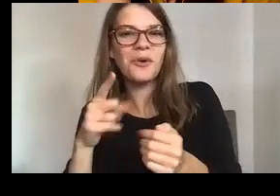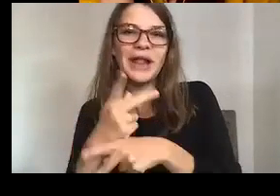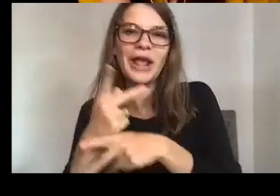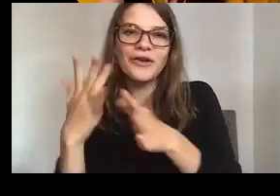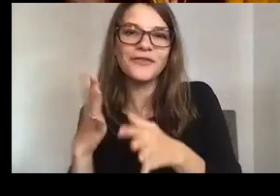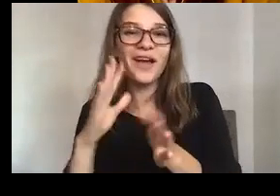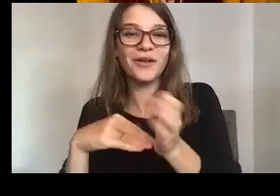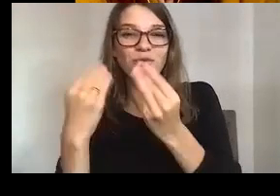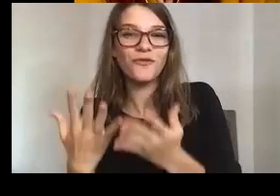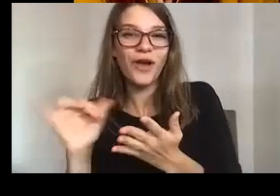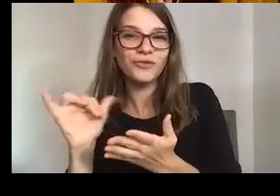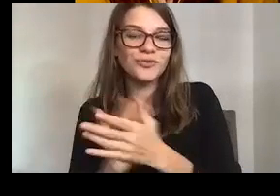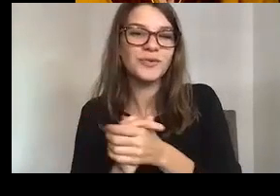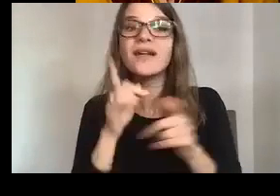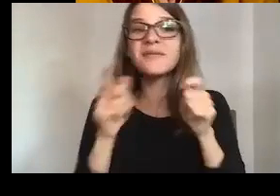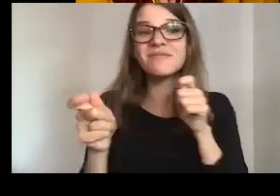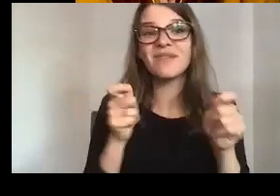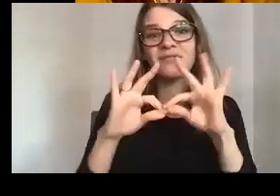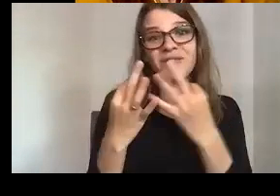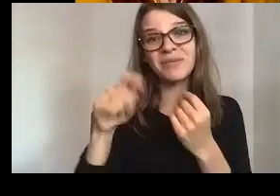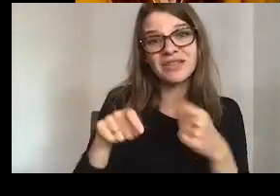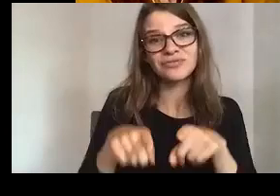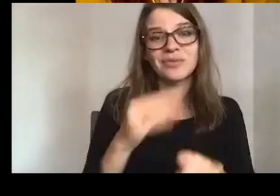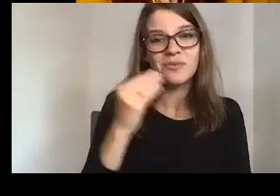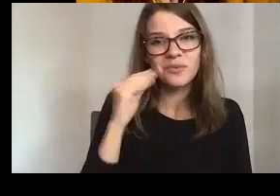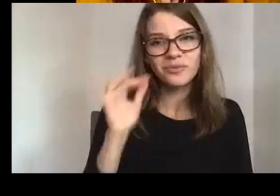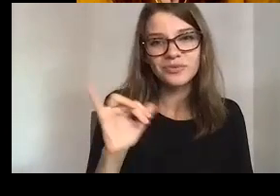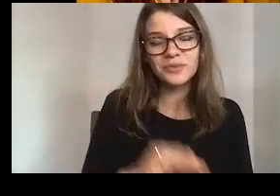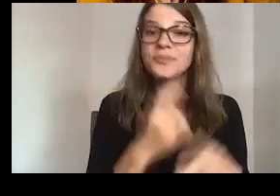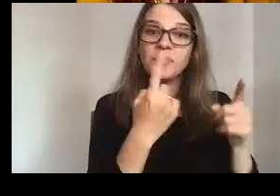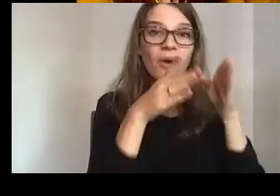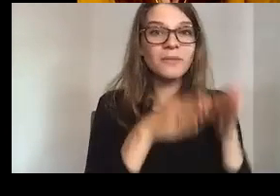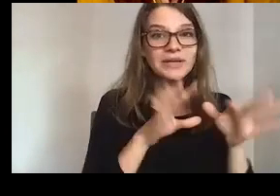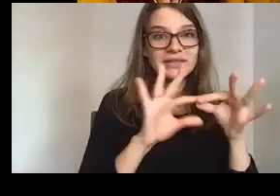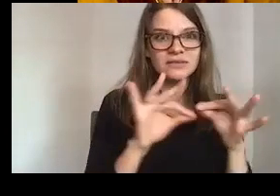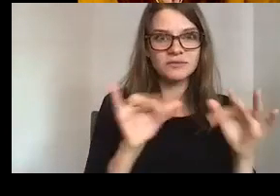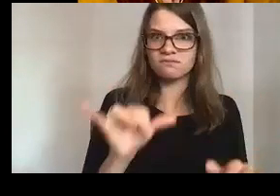managing family needs at home so as one person noted it can be challenging when you have other